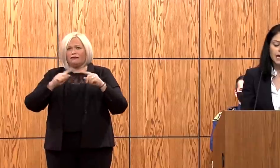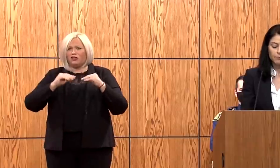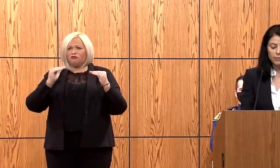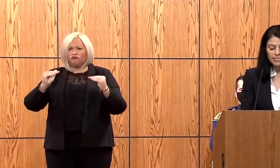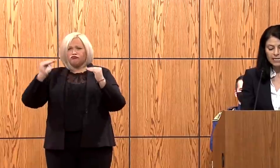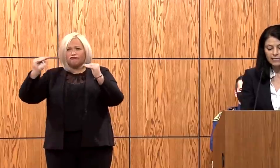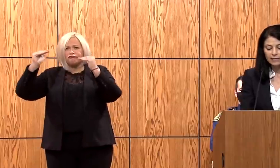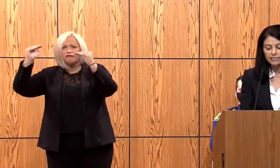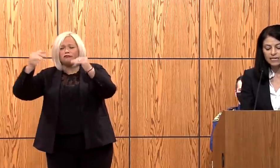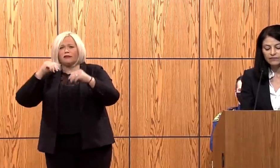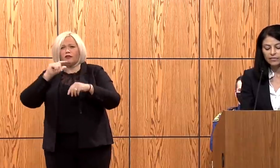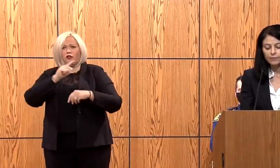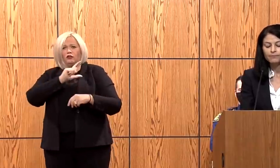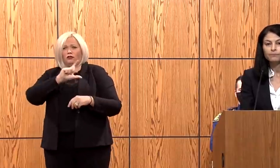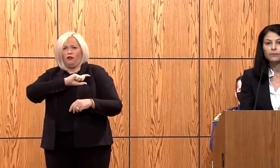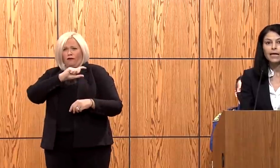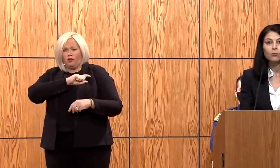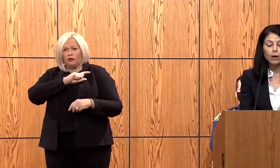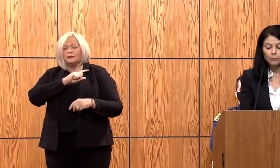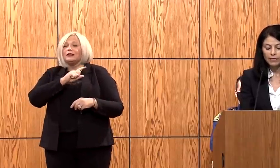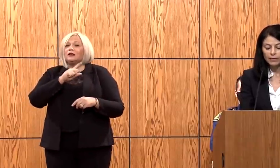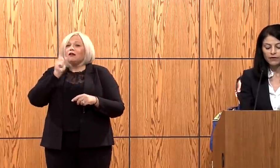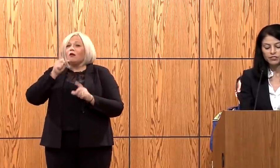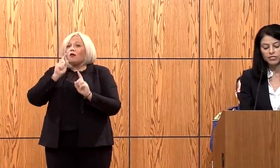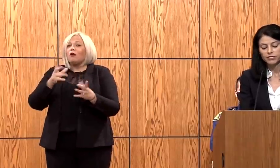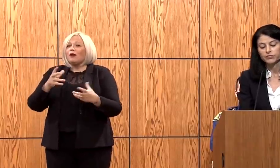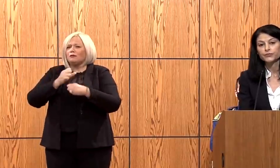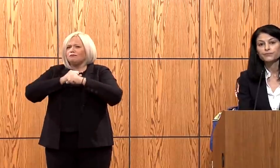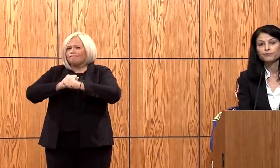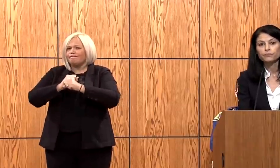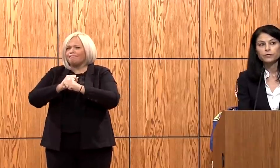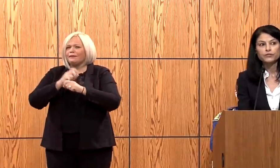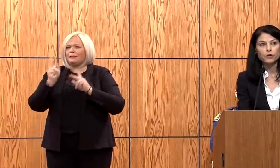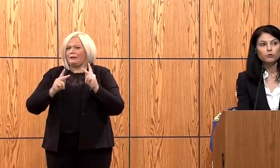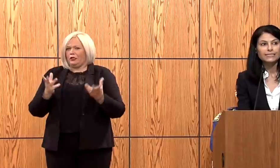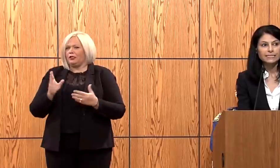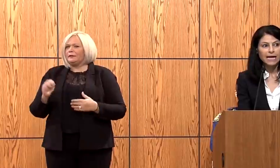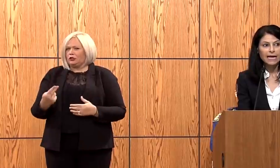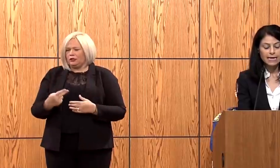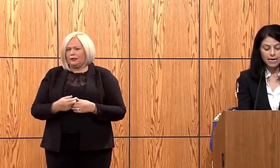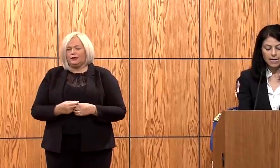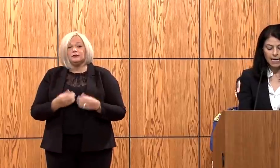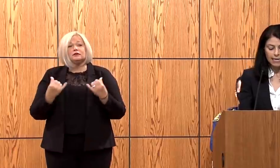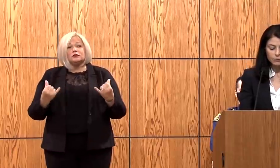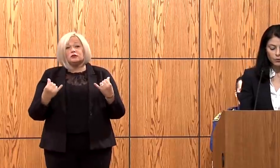THIS EFFORT WOULD NOT HAVE BEEN POSSIBLE WITHOUT A UNIFIED FRONT POSSIBLE WITHOUT A UNIFIED FRONT INCLUDING ALL LEVELS OF LAW INCLUDING ALL LEVELS OF LAW ENFORCEMENT FOCUSED ON ENFORCEMENT FOCUSED ON PROTECTING THE SAFETY AND